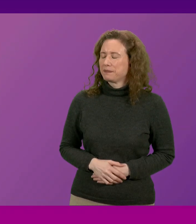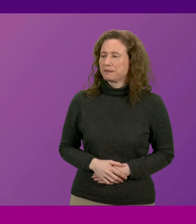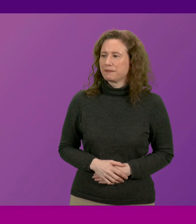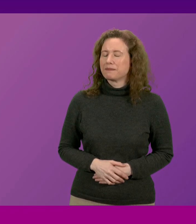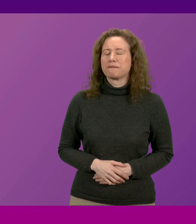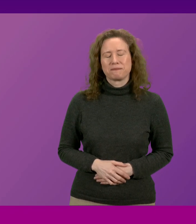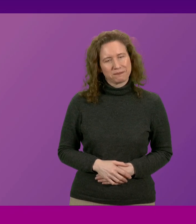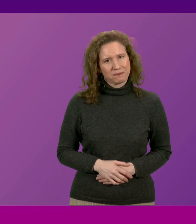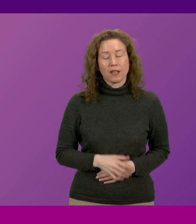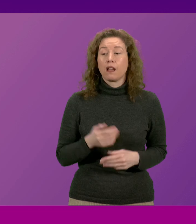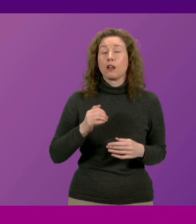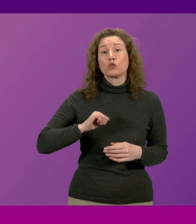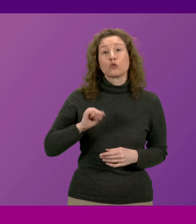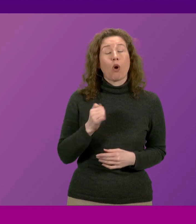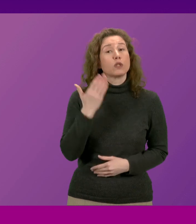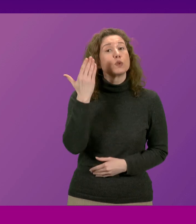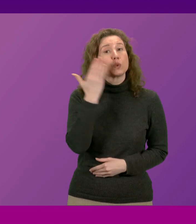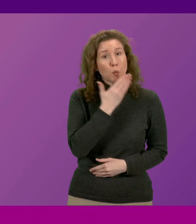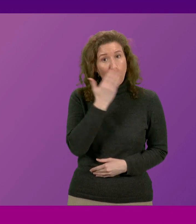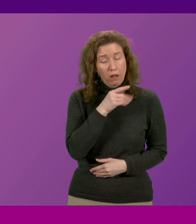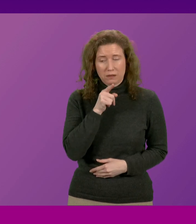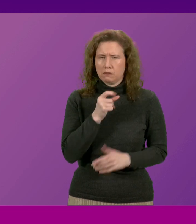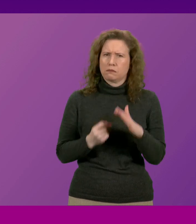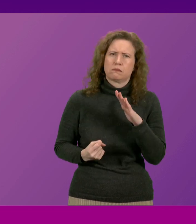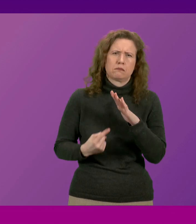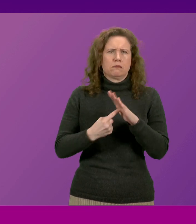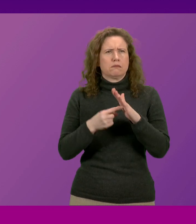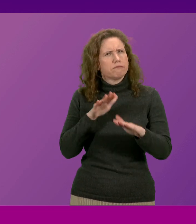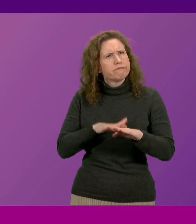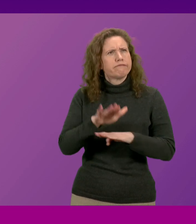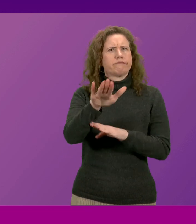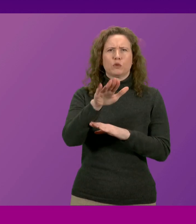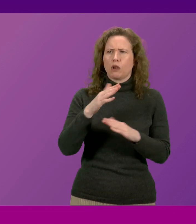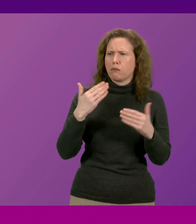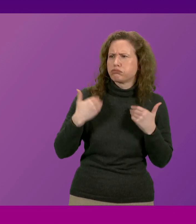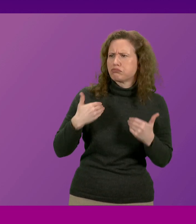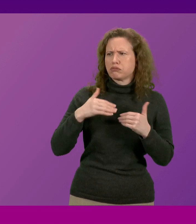Scotland’s schools are critical to the fortunes and future of our country,